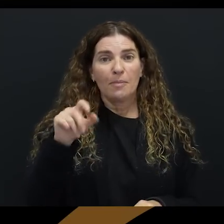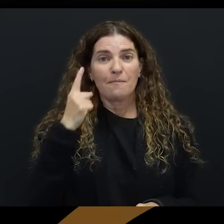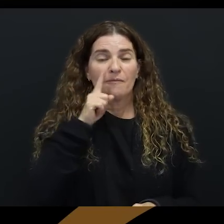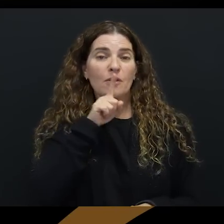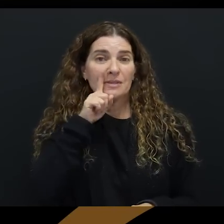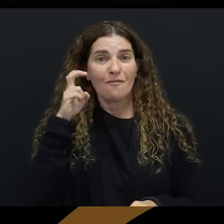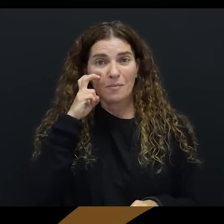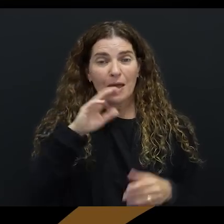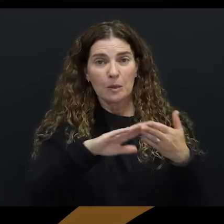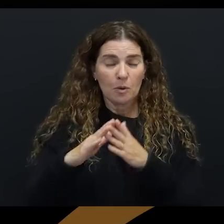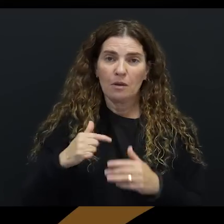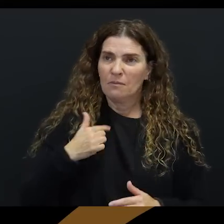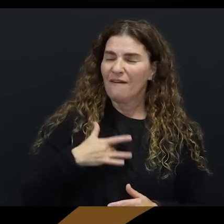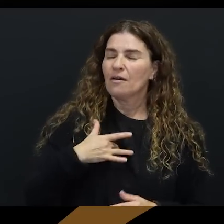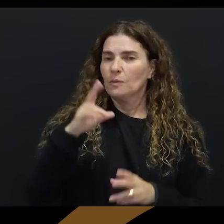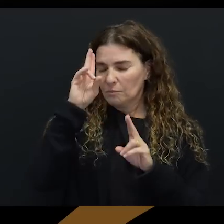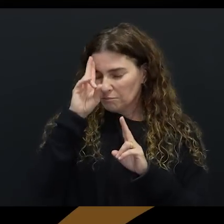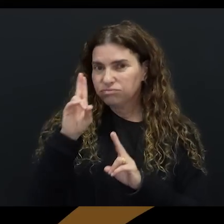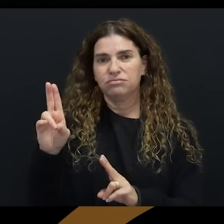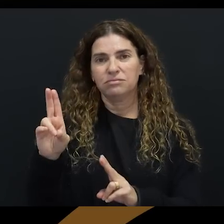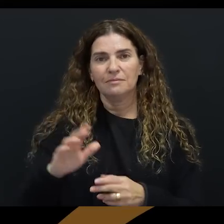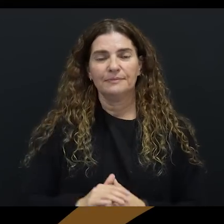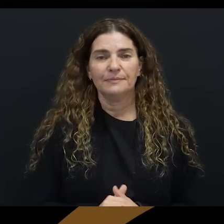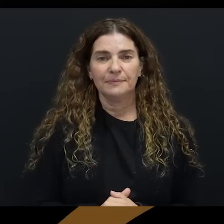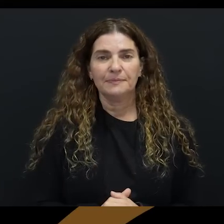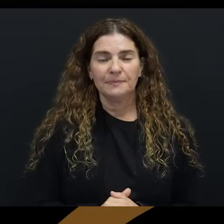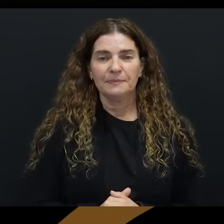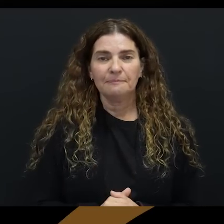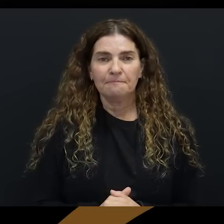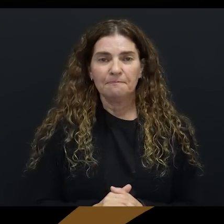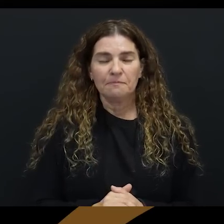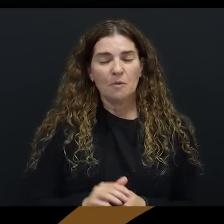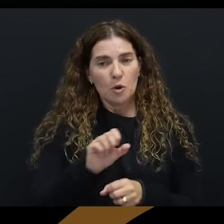I was just so honored. To work on this was really meaningful.